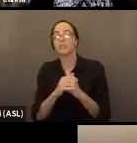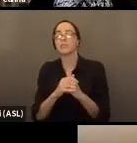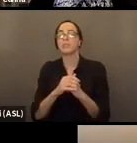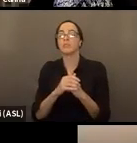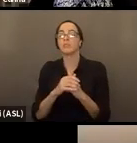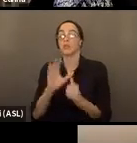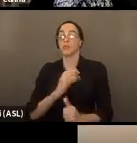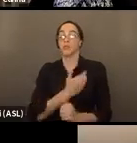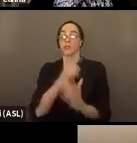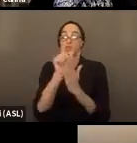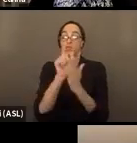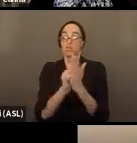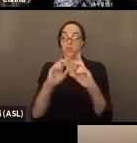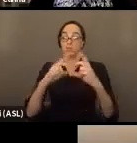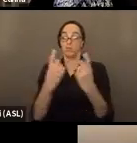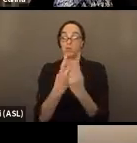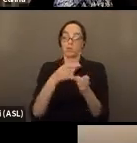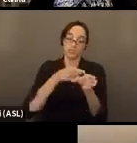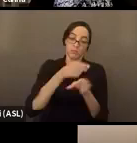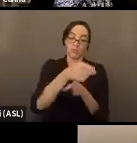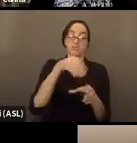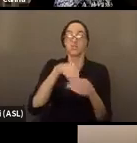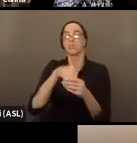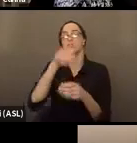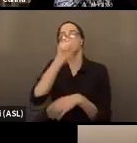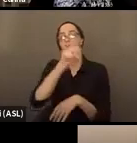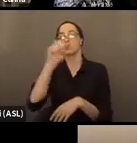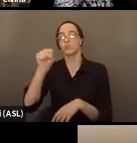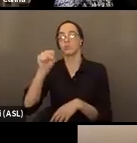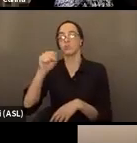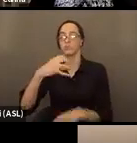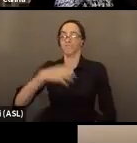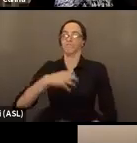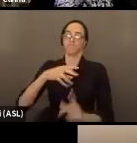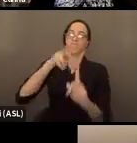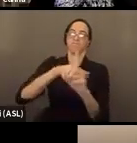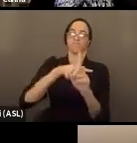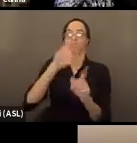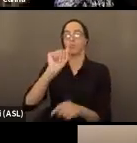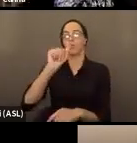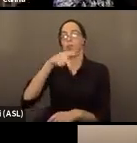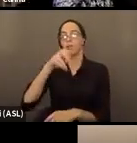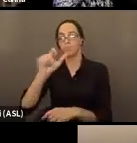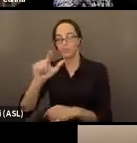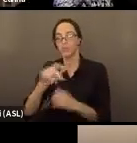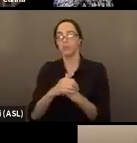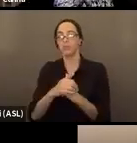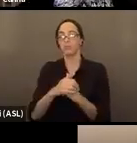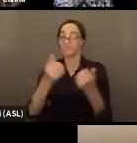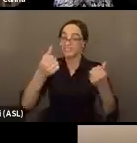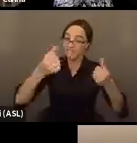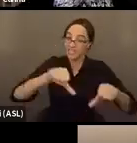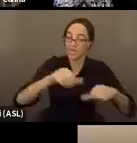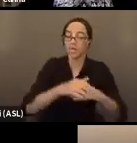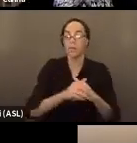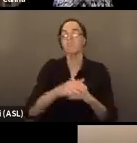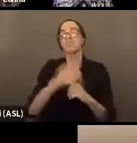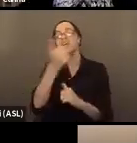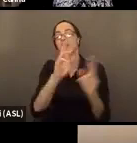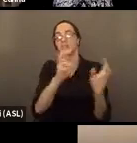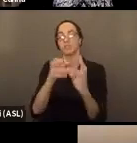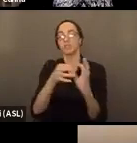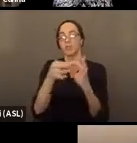appeals denials any issues related to disability we have a housing assistance we have a home access